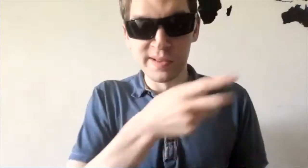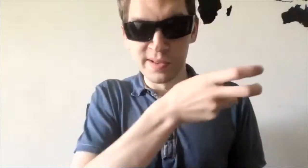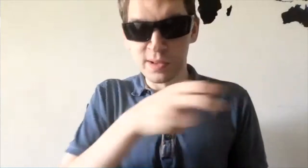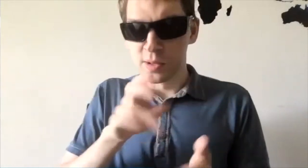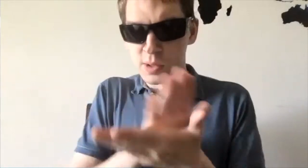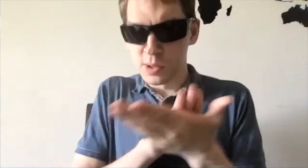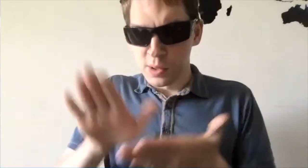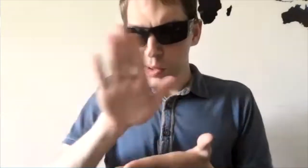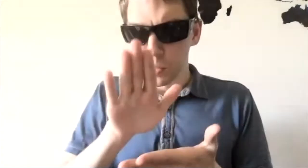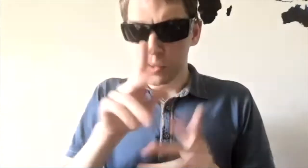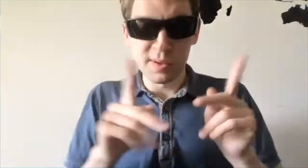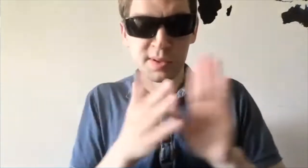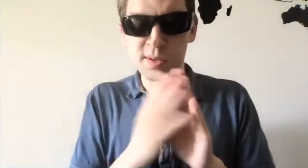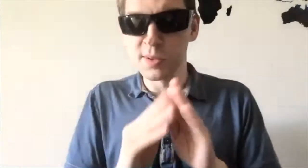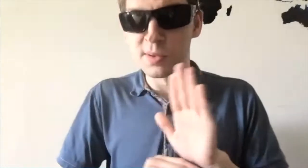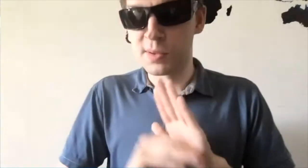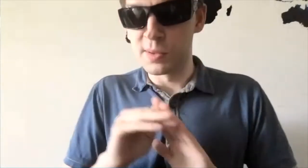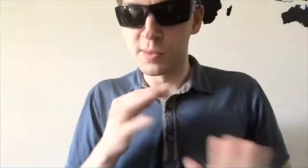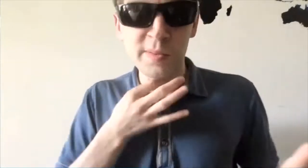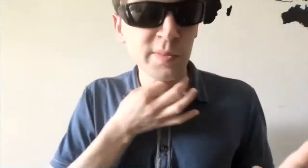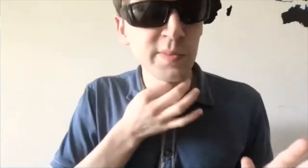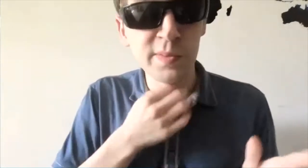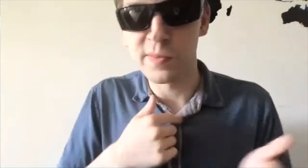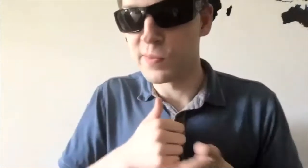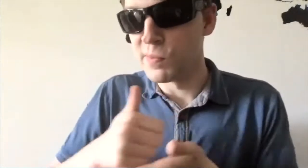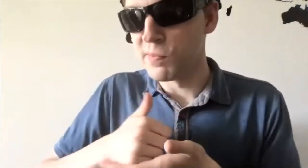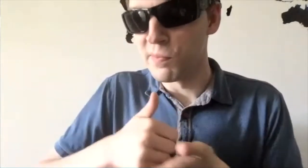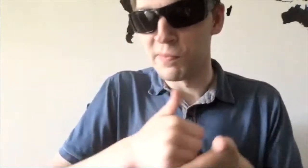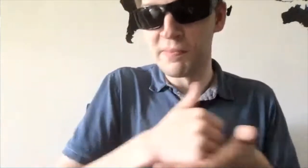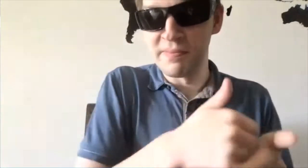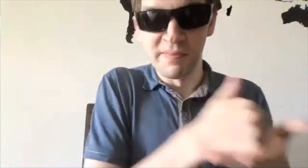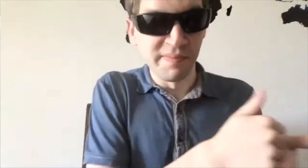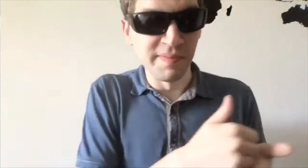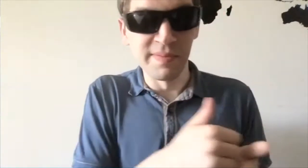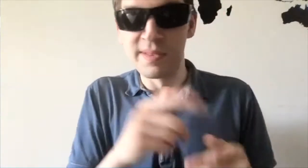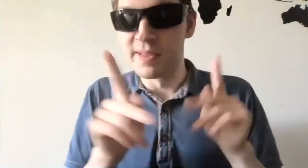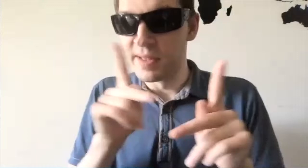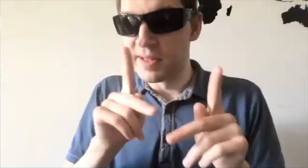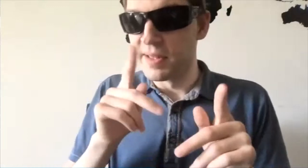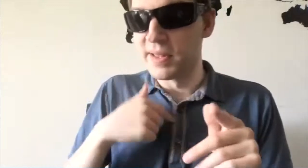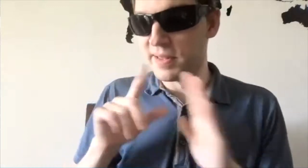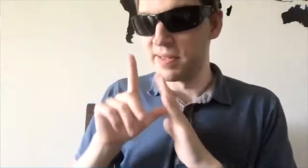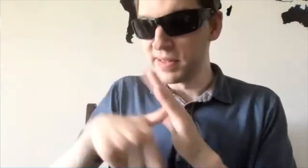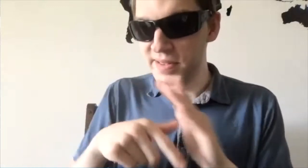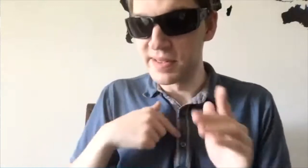Often kids experience bullying or being picked on and then when they get into college those that